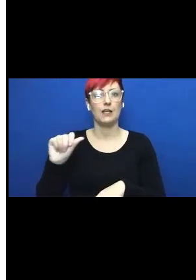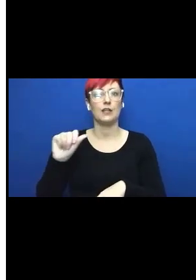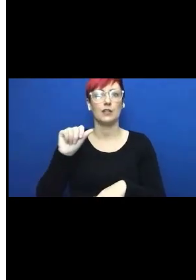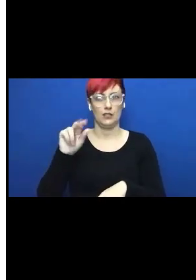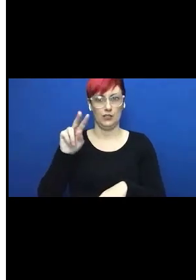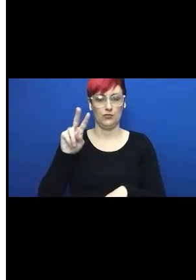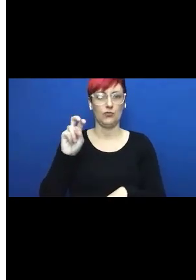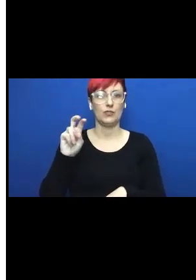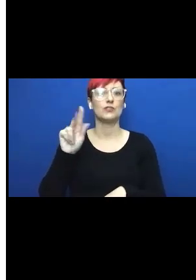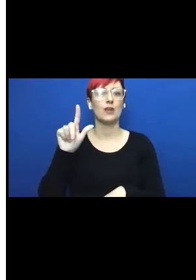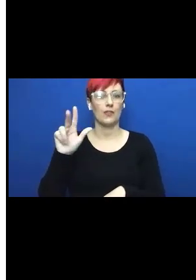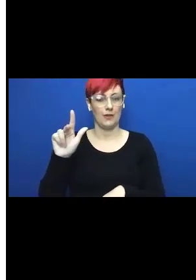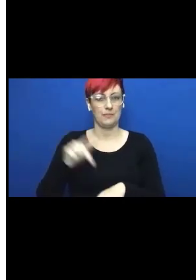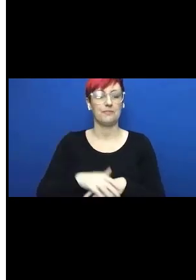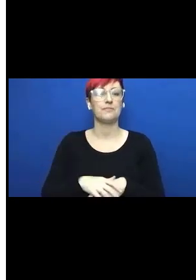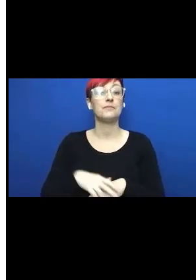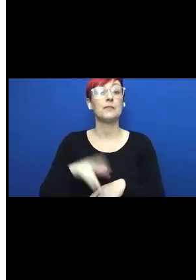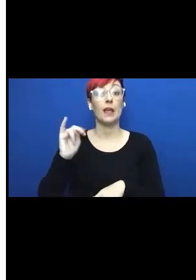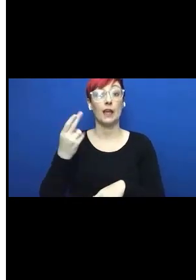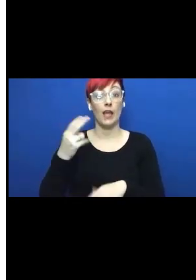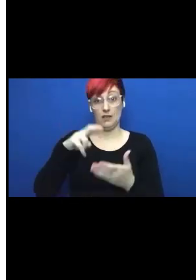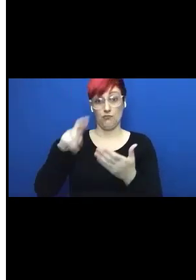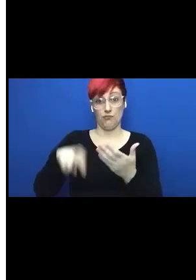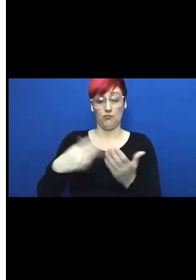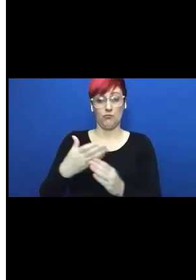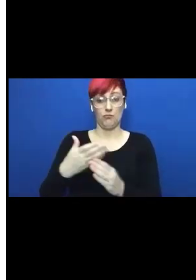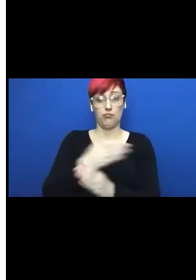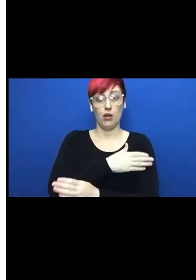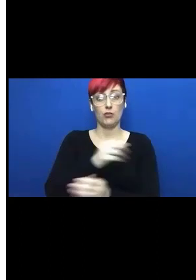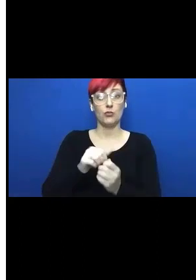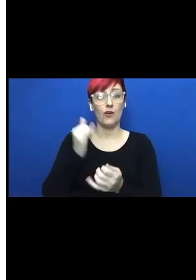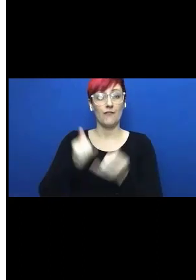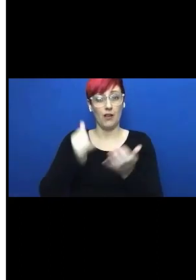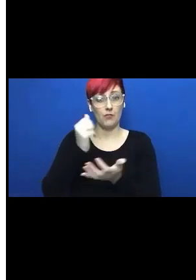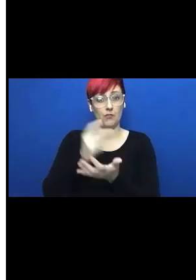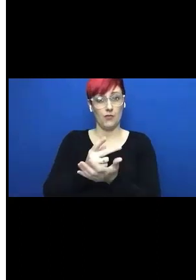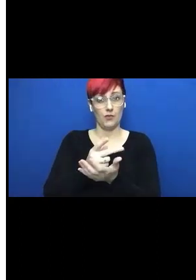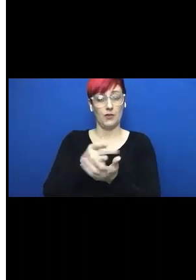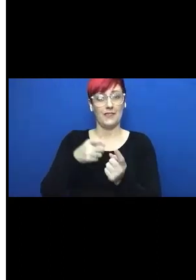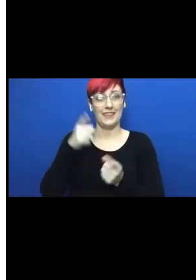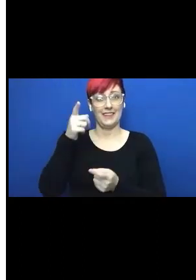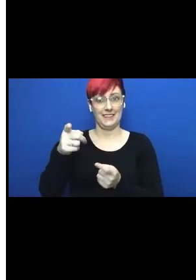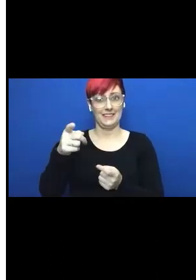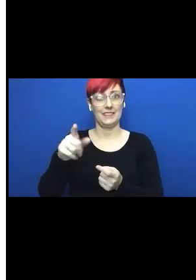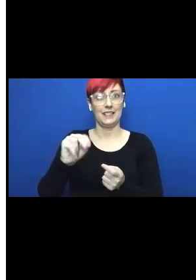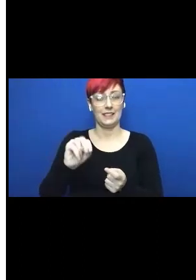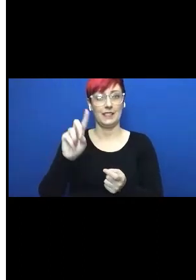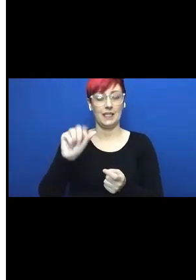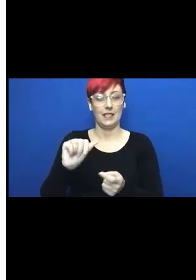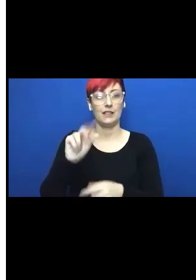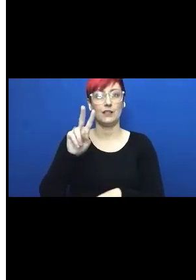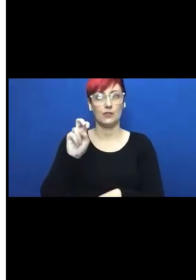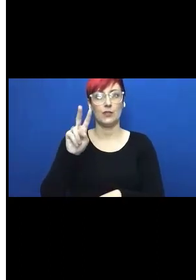And NIH as a result prior to the finalization of NDAA-223,